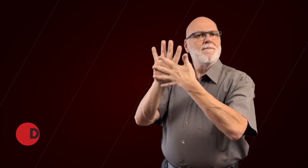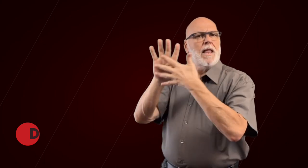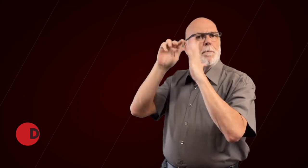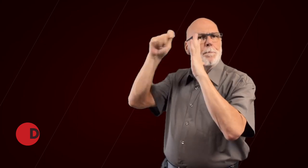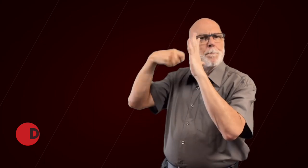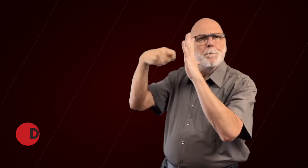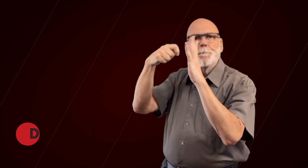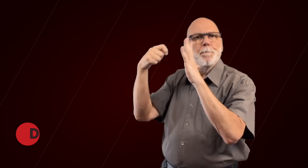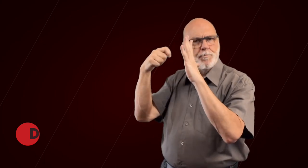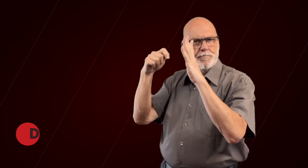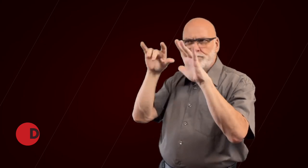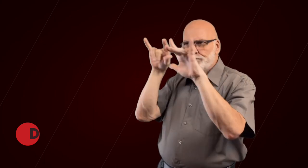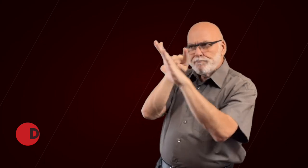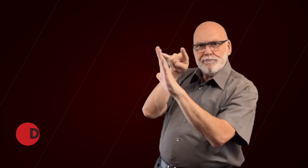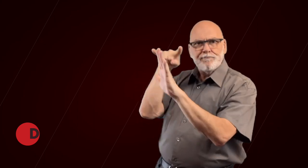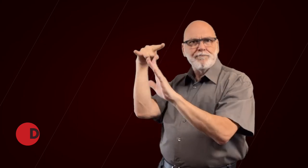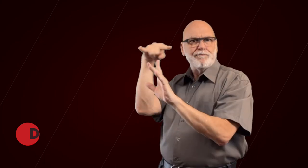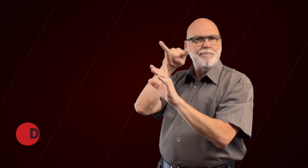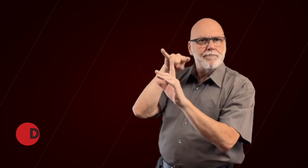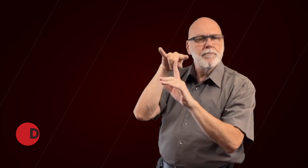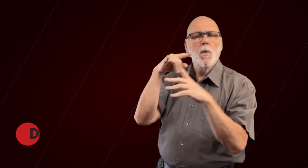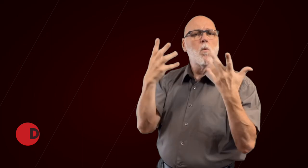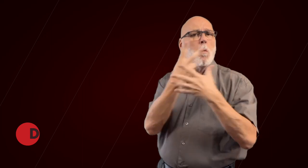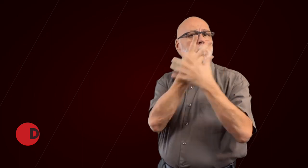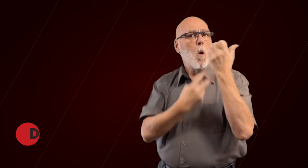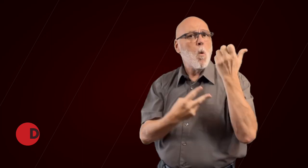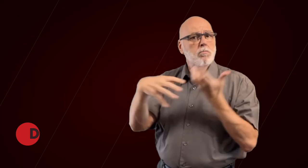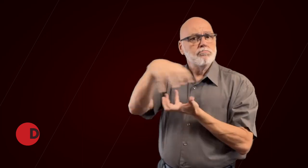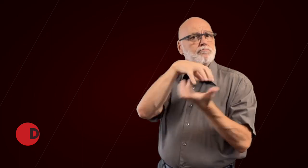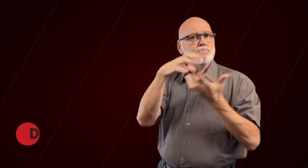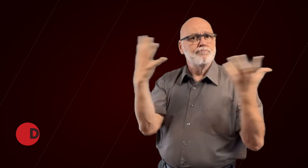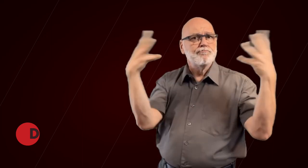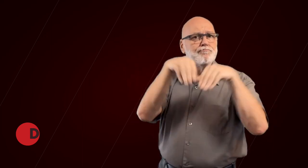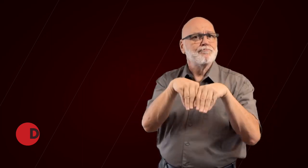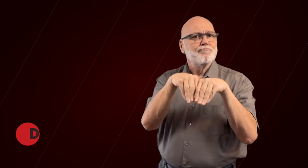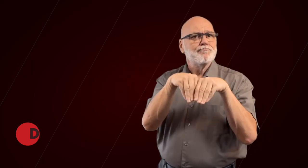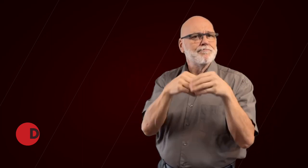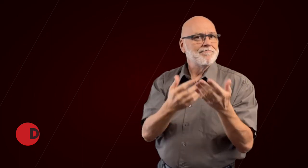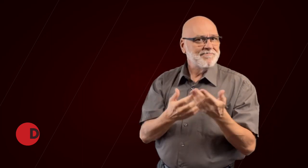or film photography, or a mix of both?